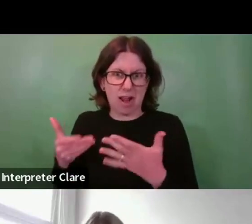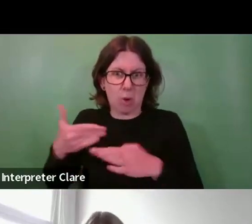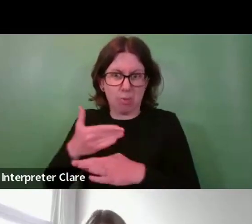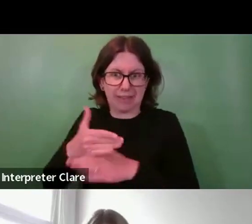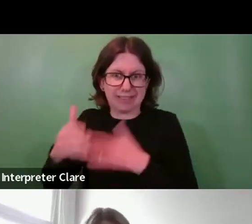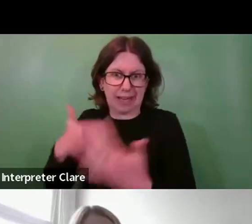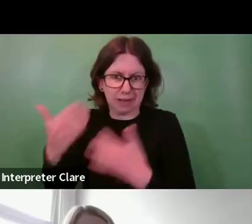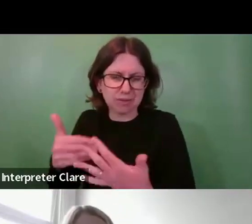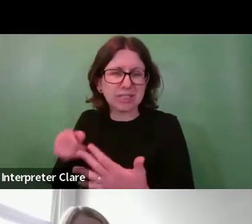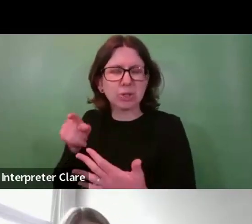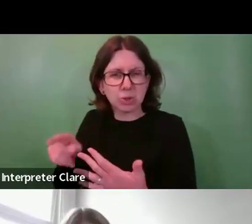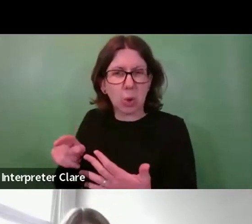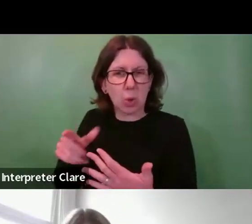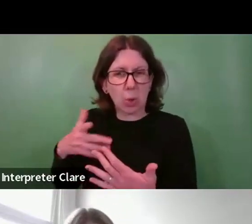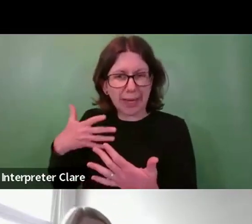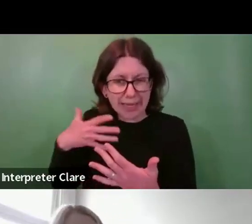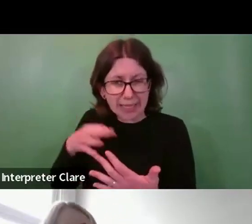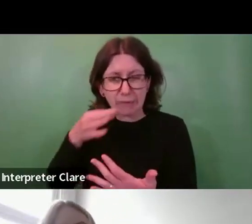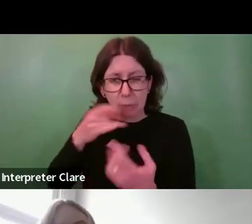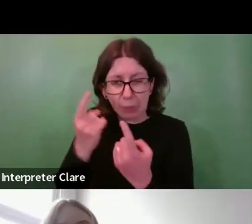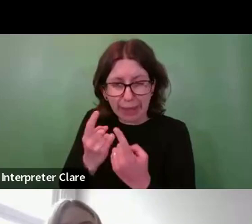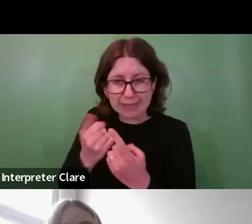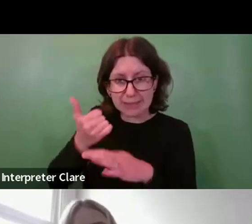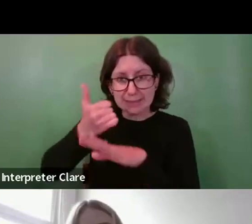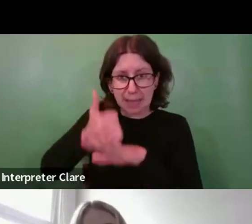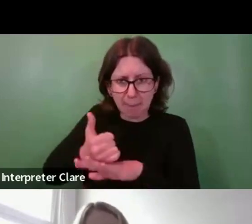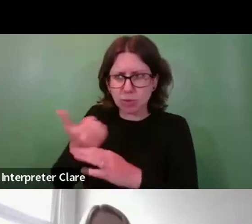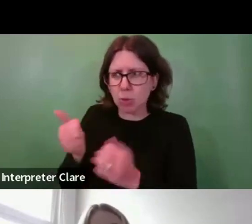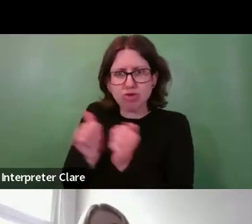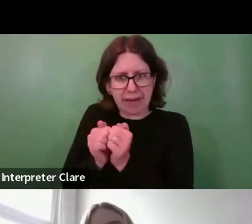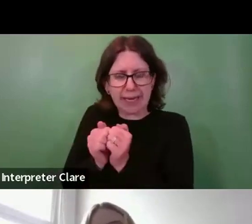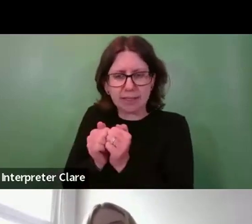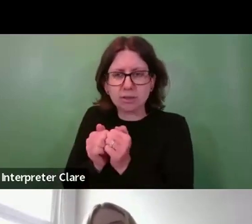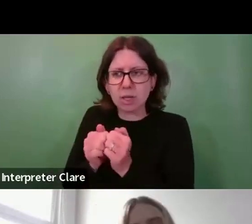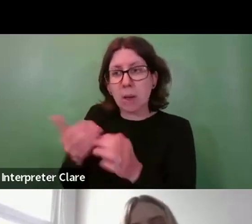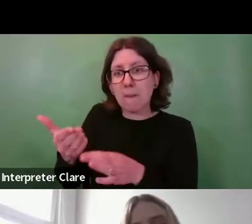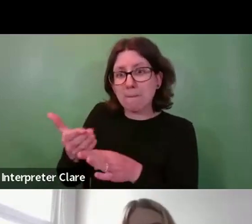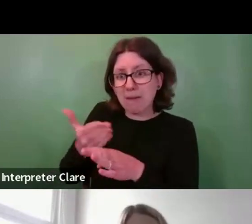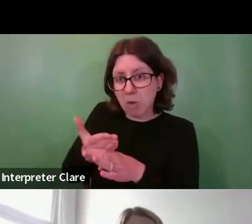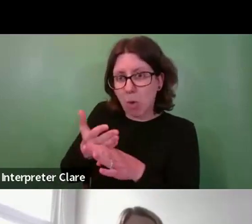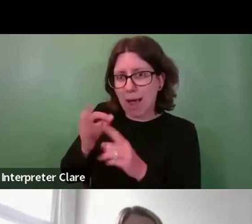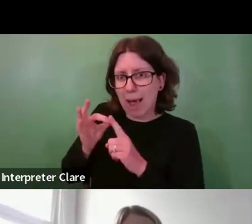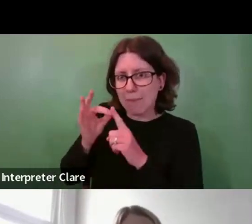established and agreed upon before an application can be accepted, but it will all be described in